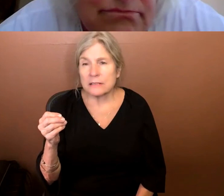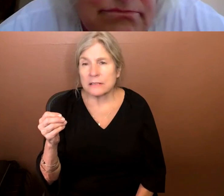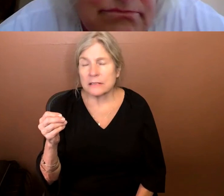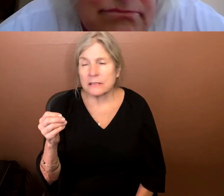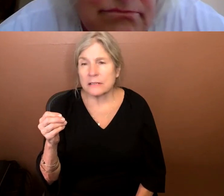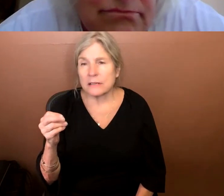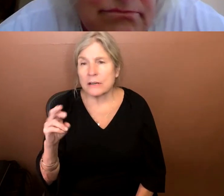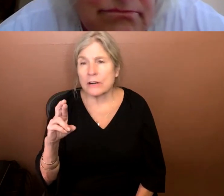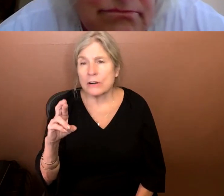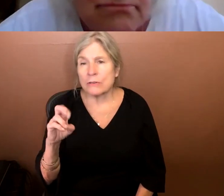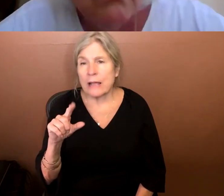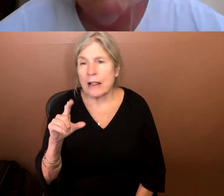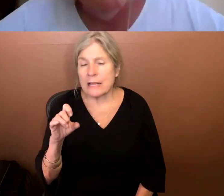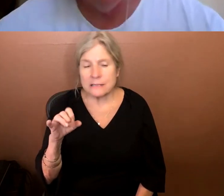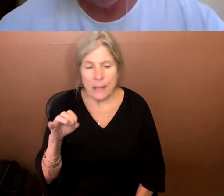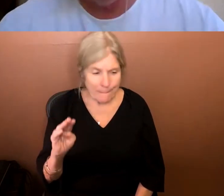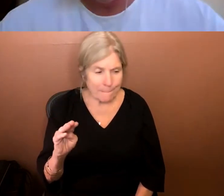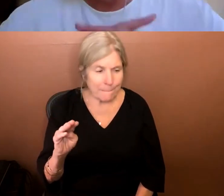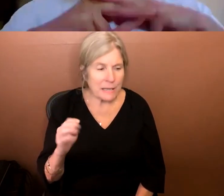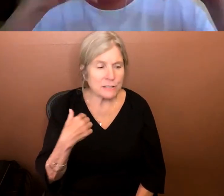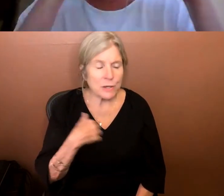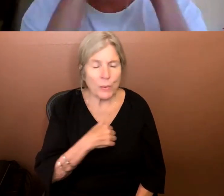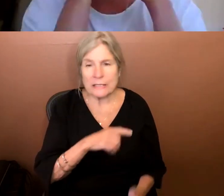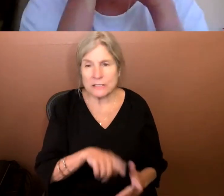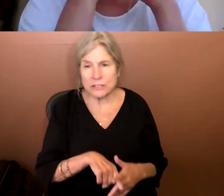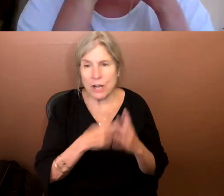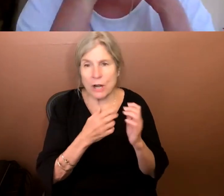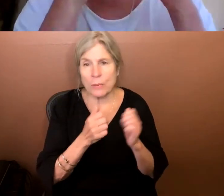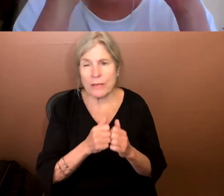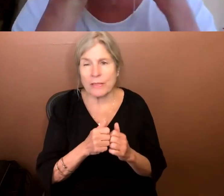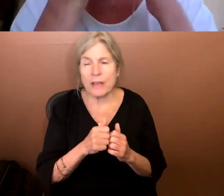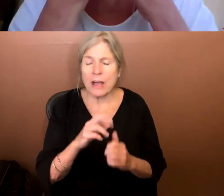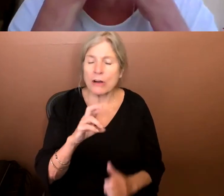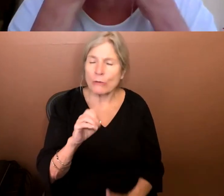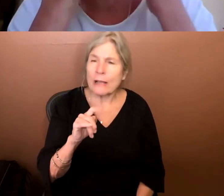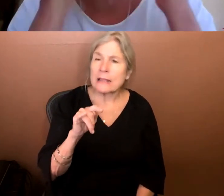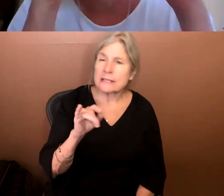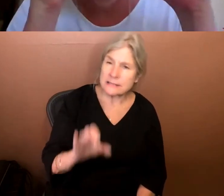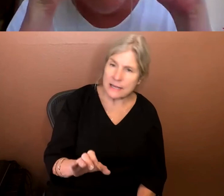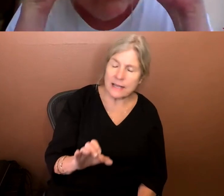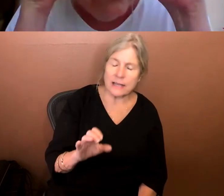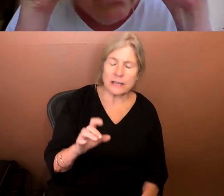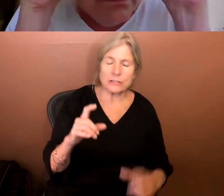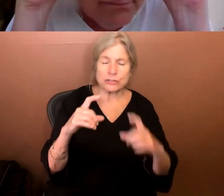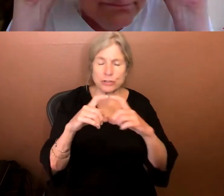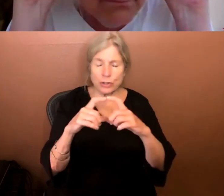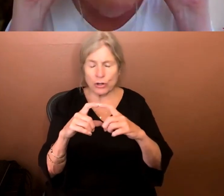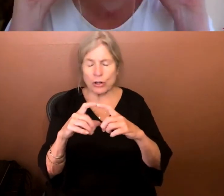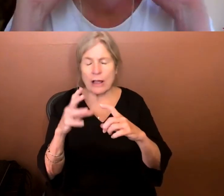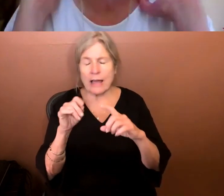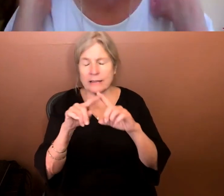And so we start off with a realistic circle and square on a piece of paper. And then